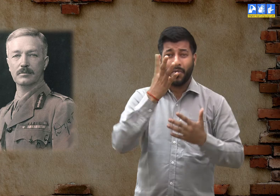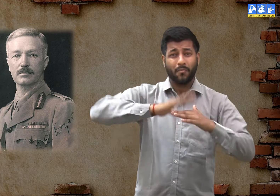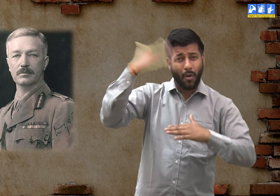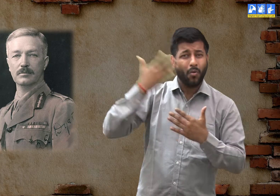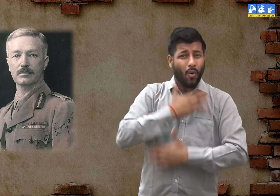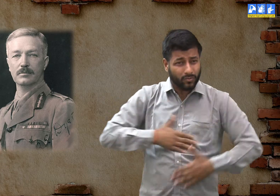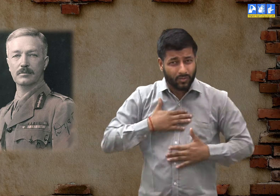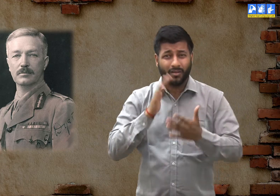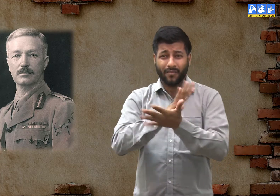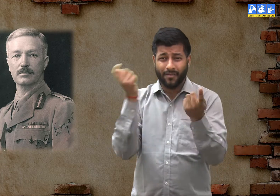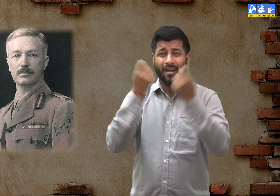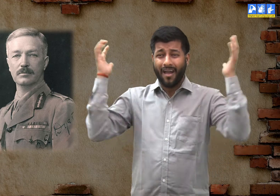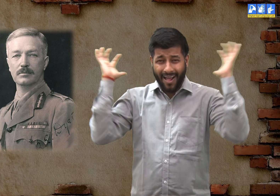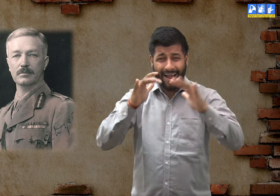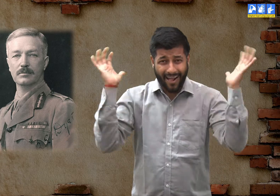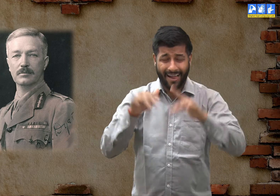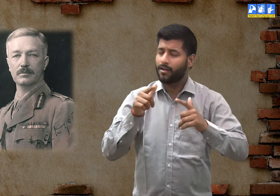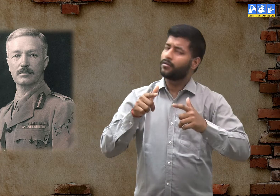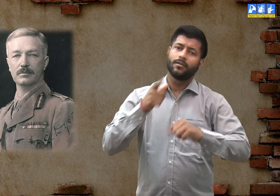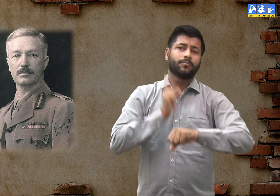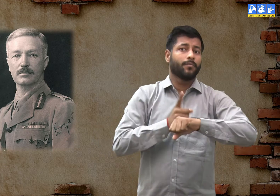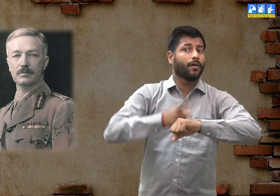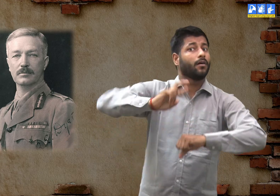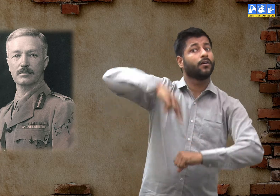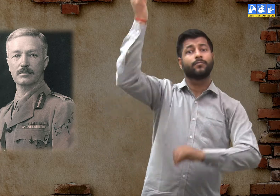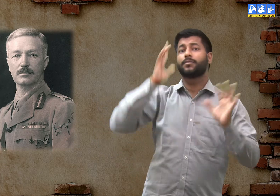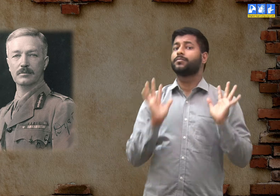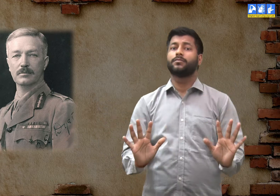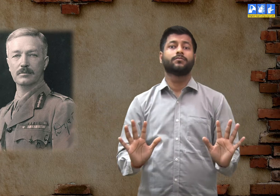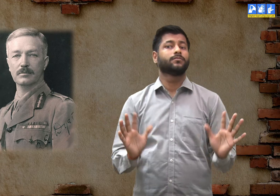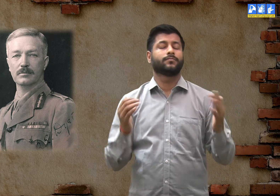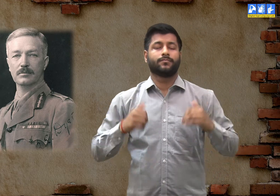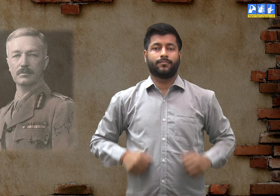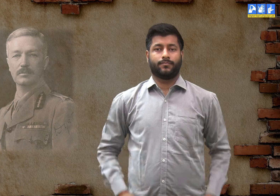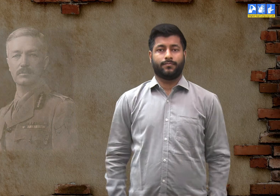At that time the military commanders had complete authority to punish the violators of the law.